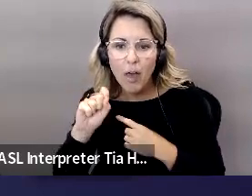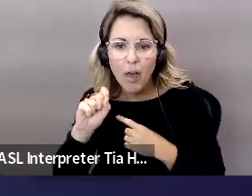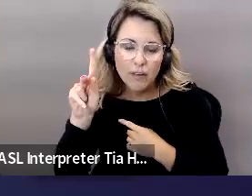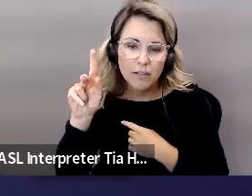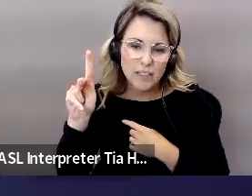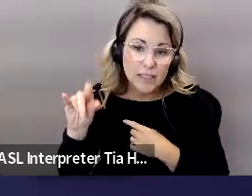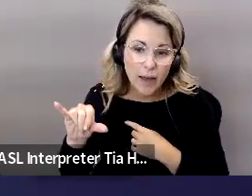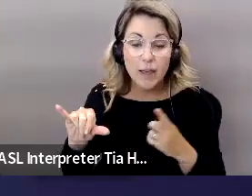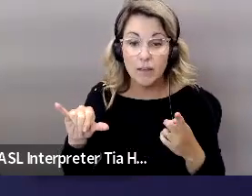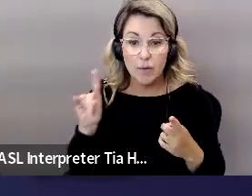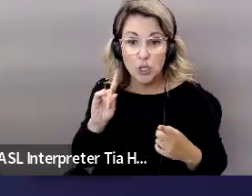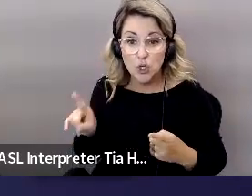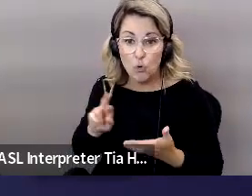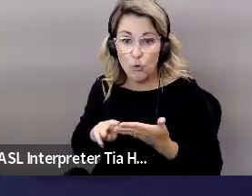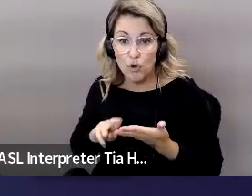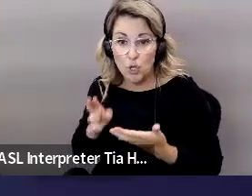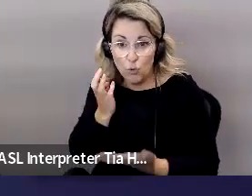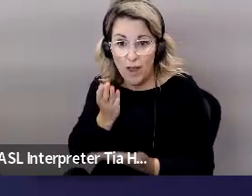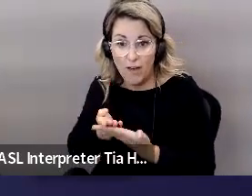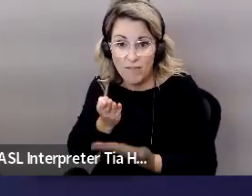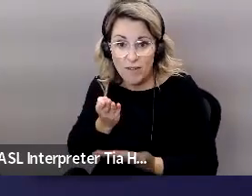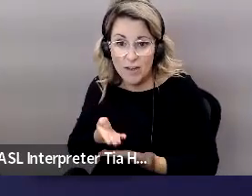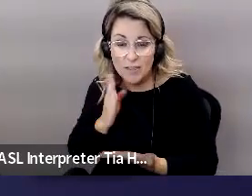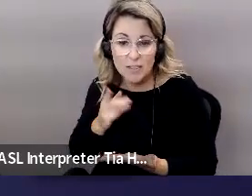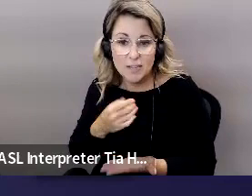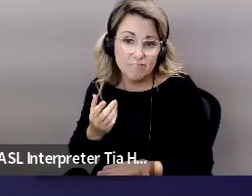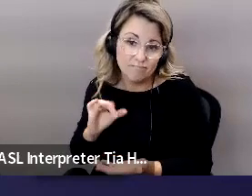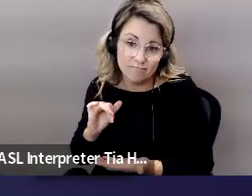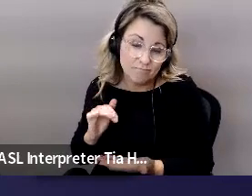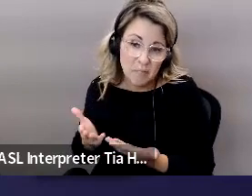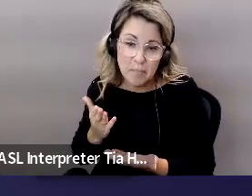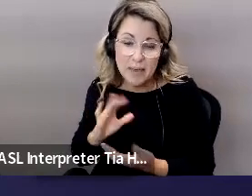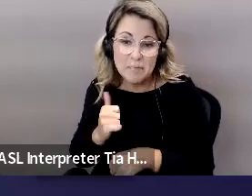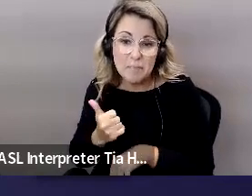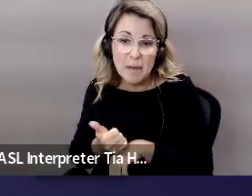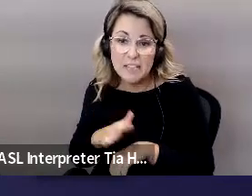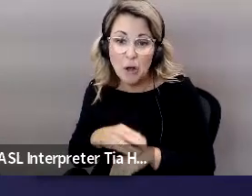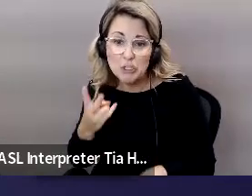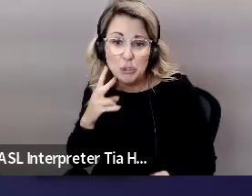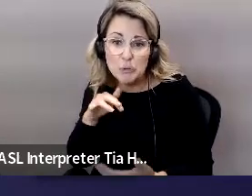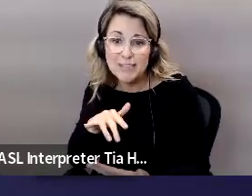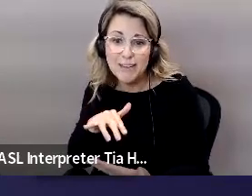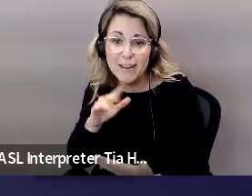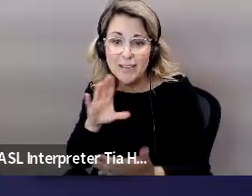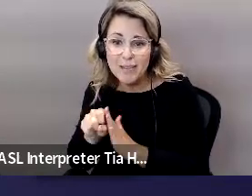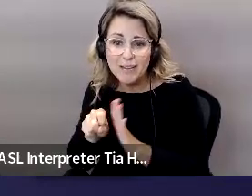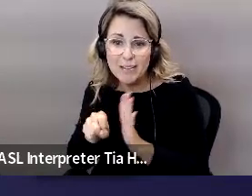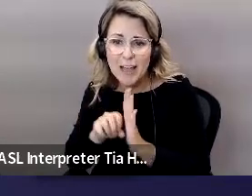or the evidence for your need is based on two studies that were done in Minnesota and Wisconsin,